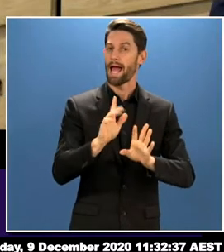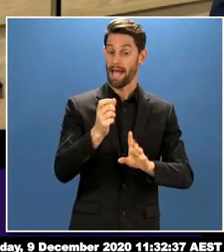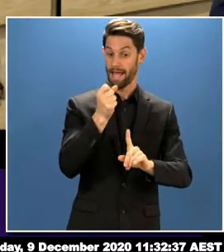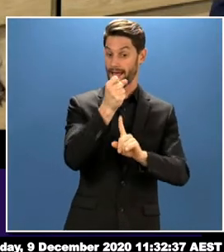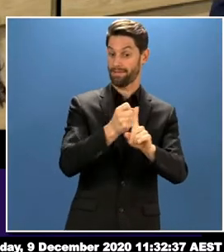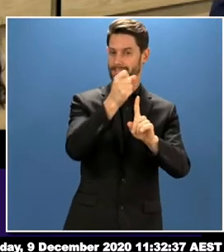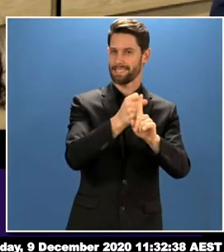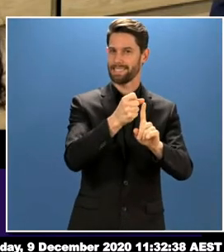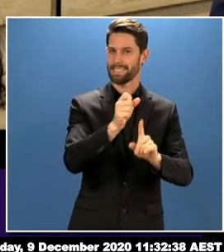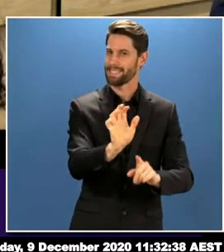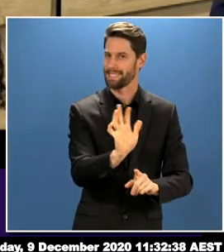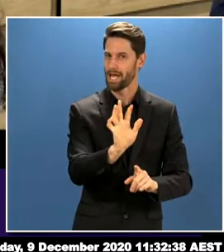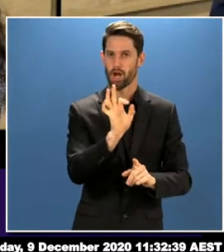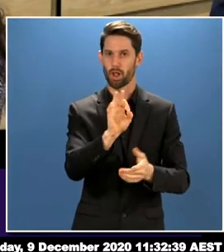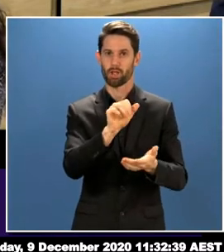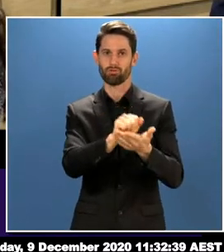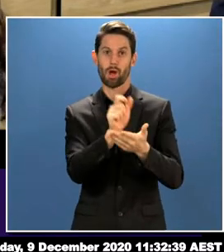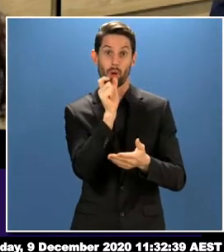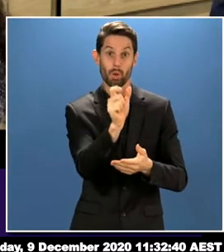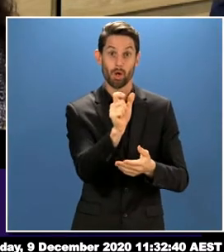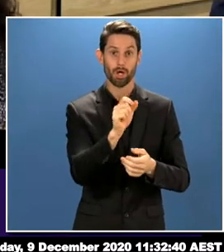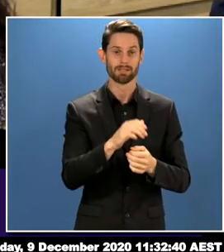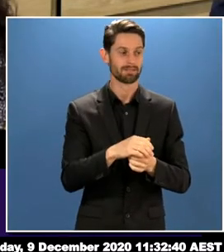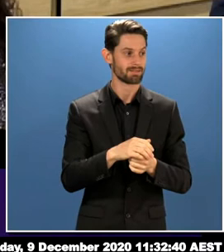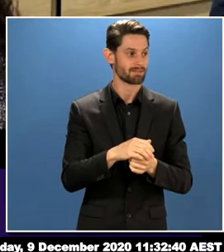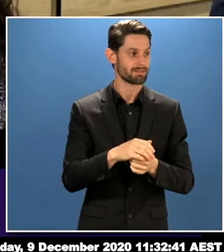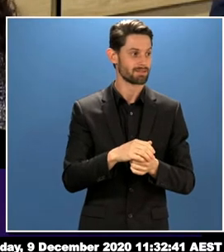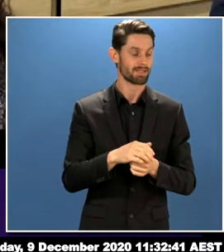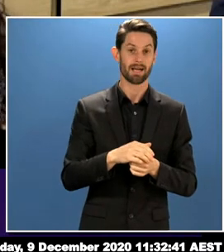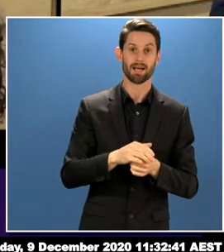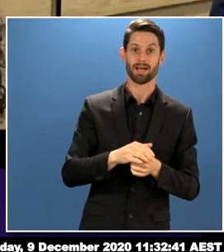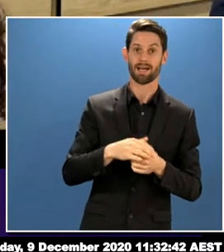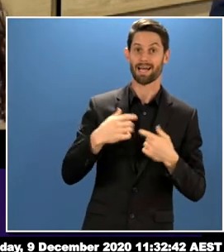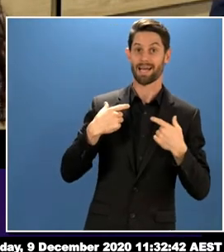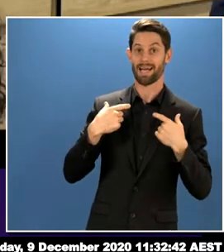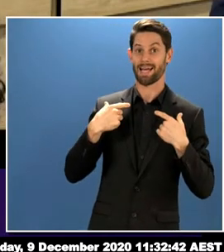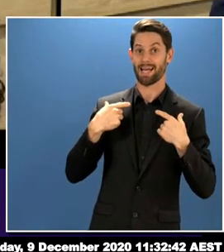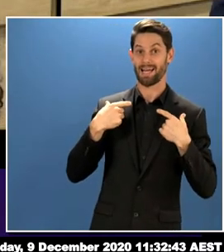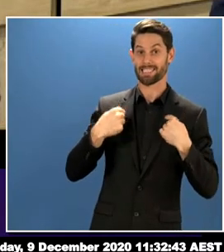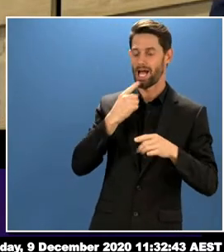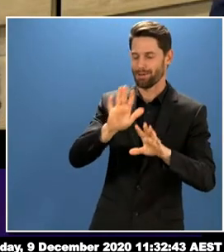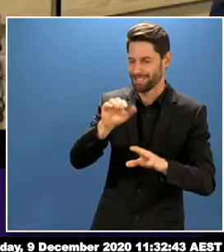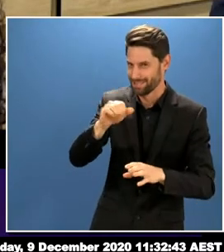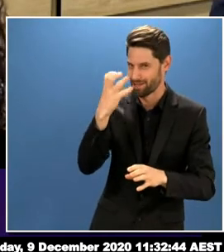No, that might be a hangover from my other work with the Commission this week, so I apologise for that!